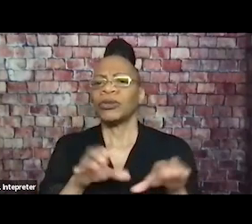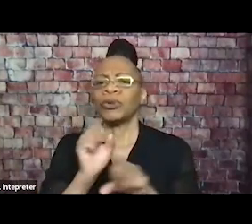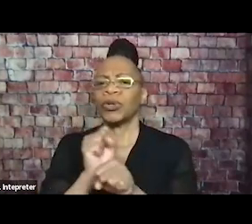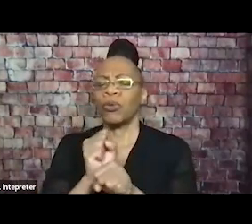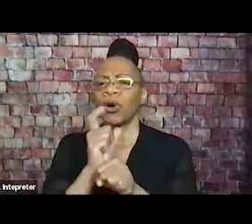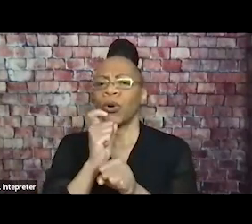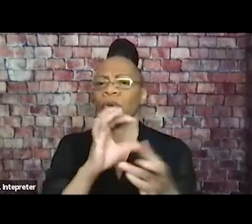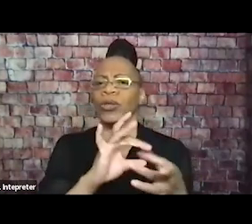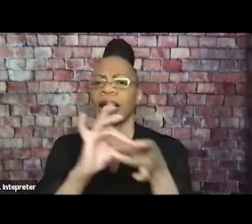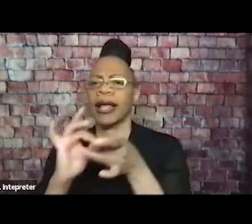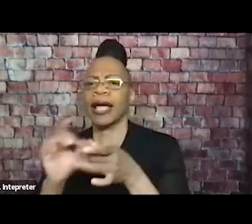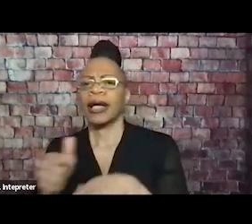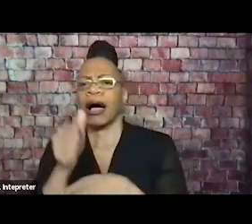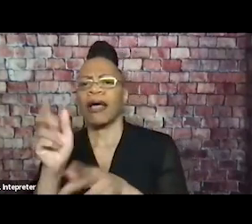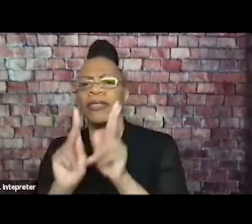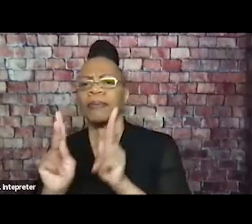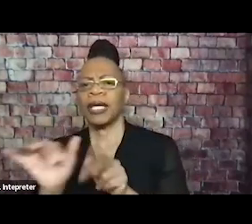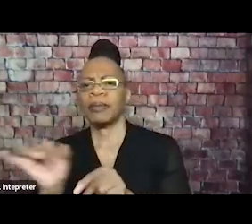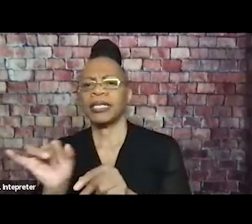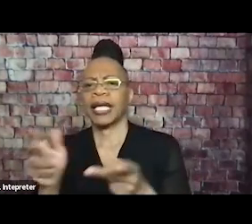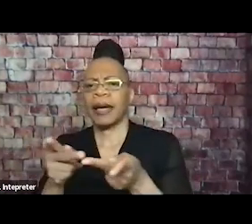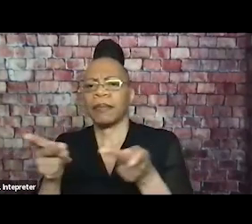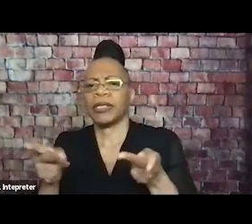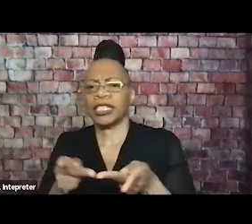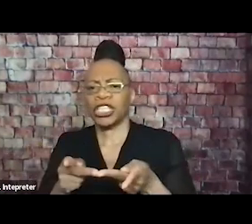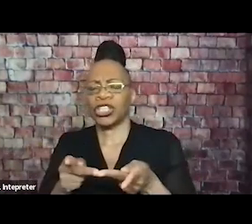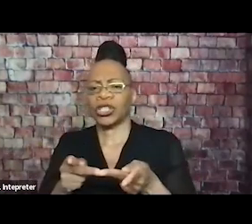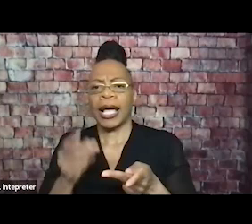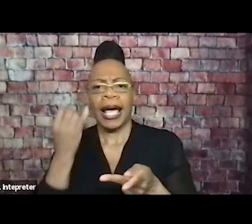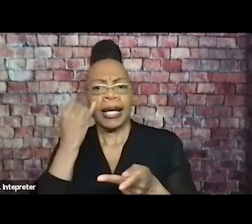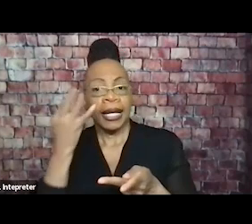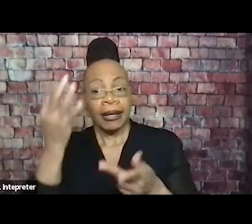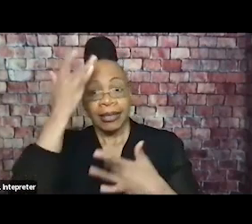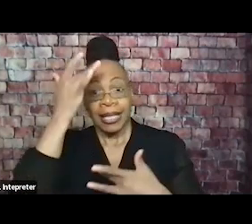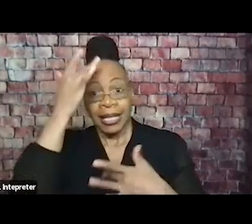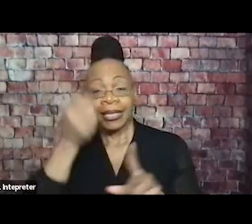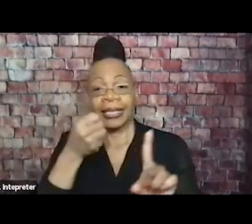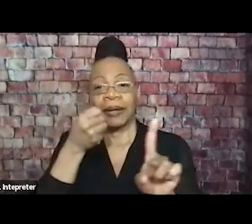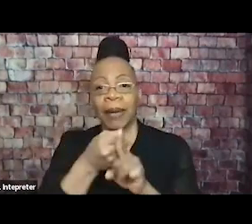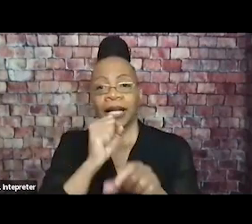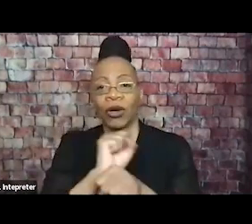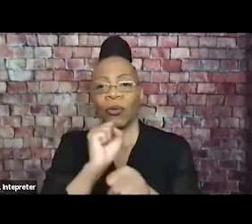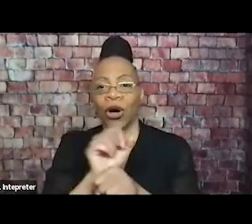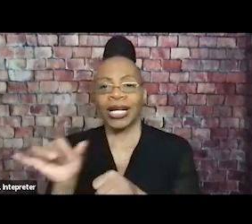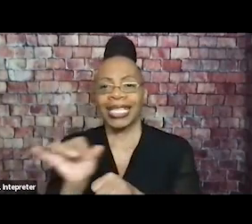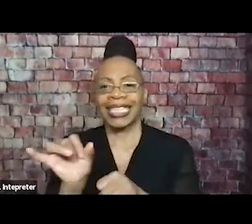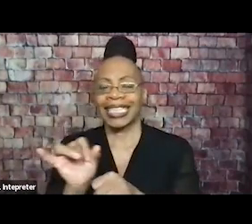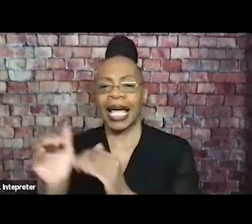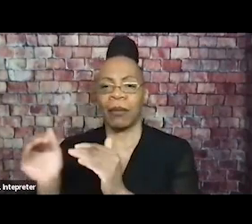and did their illness impact their ability to work at that same level or that same rate or at that same task?